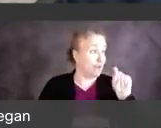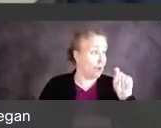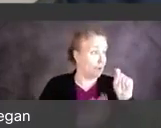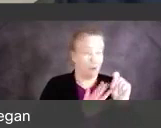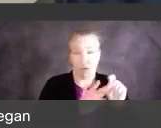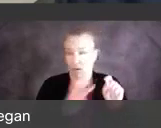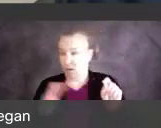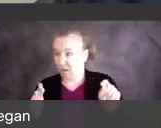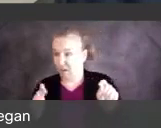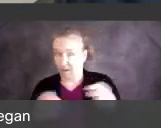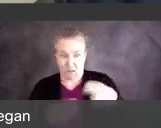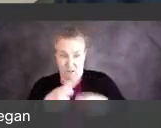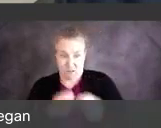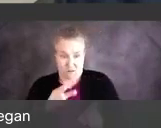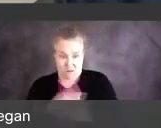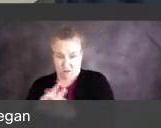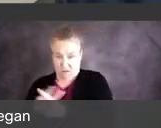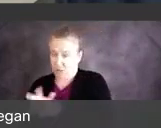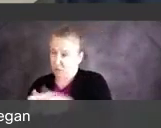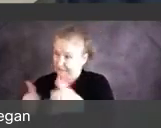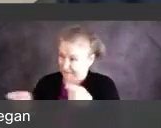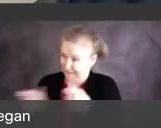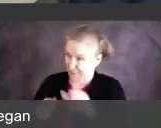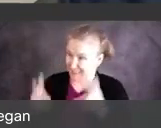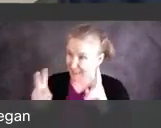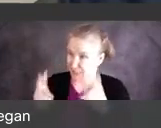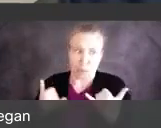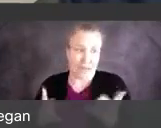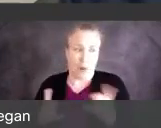know, are you still dealing with that issue now or is it pretty much behind the County?